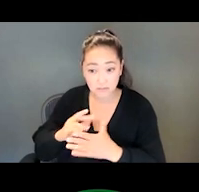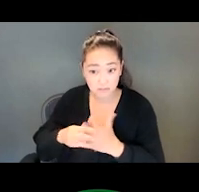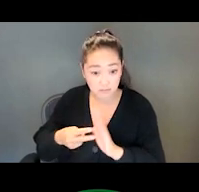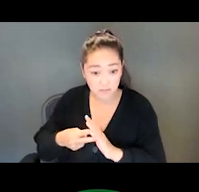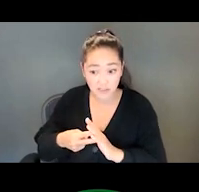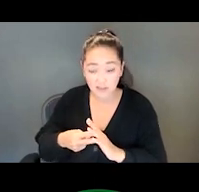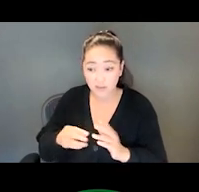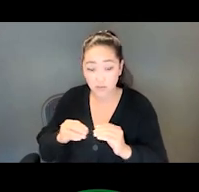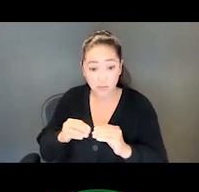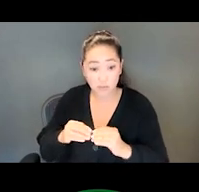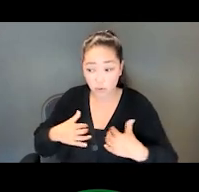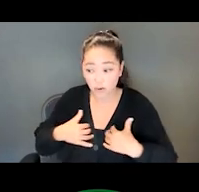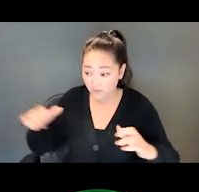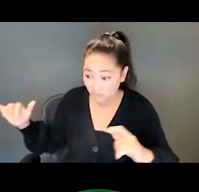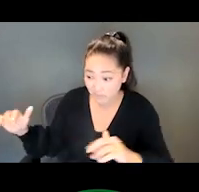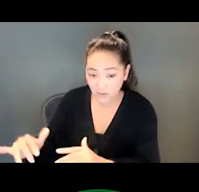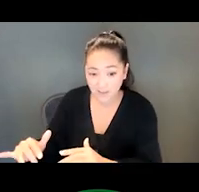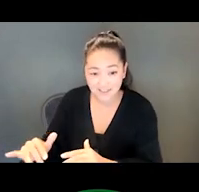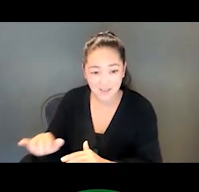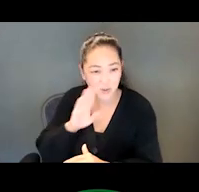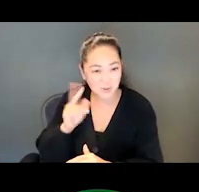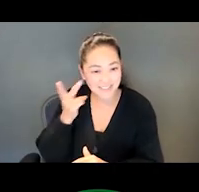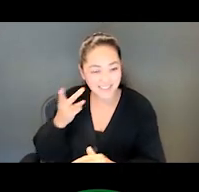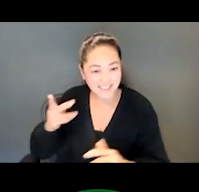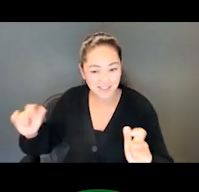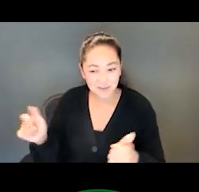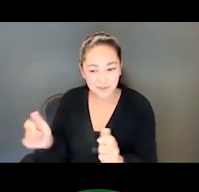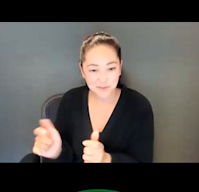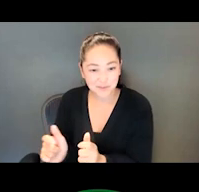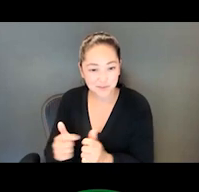Are we serving people about these impacts even this year, for example, or each of these